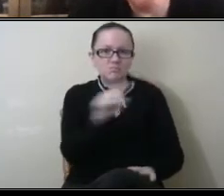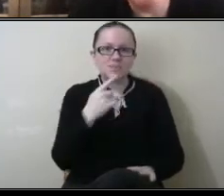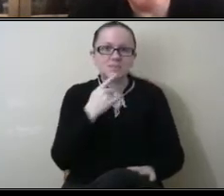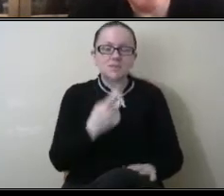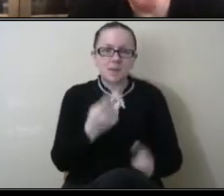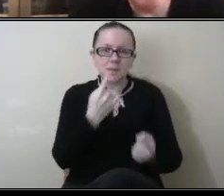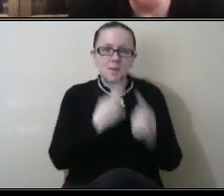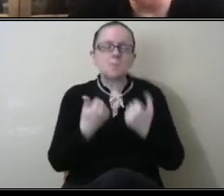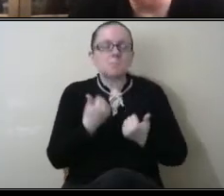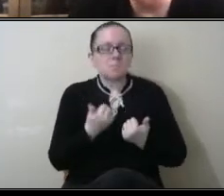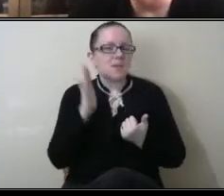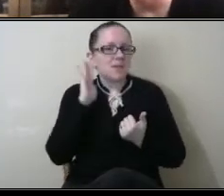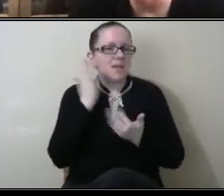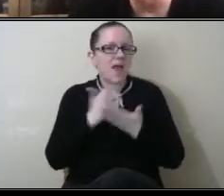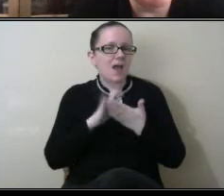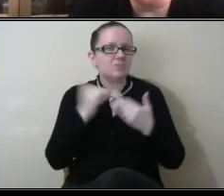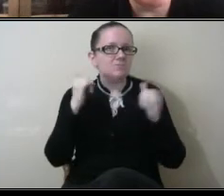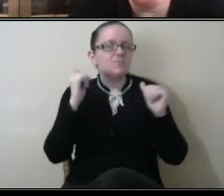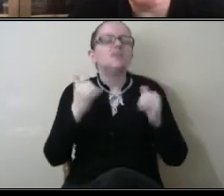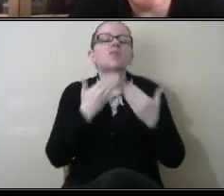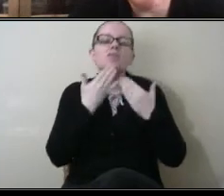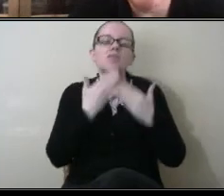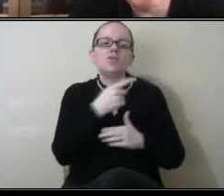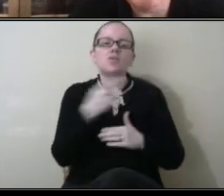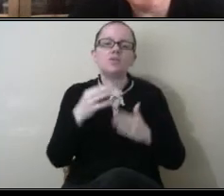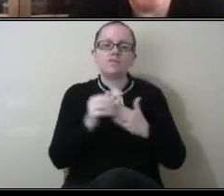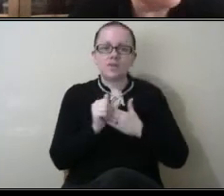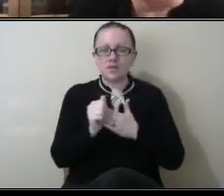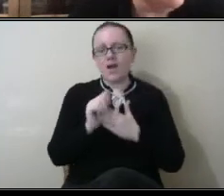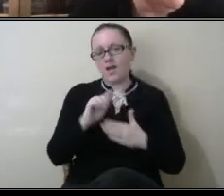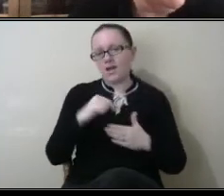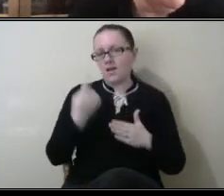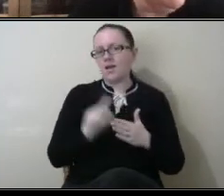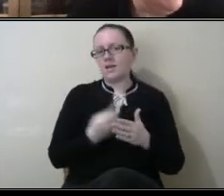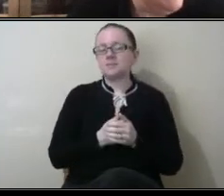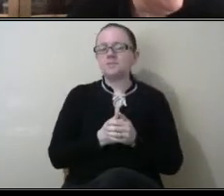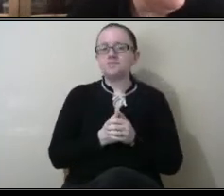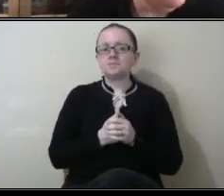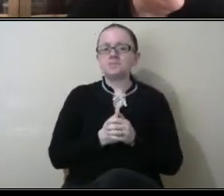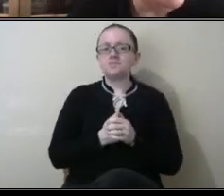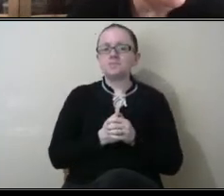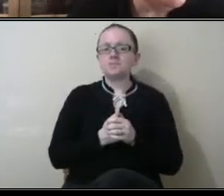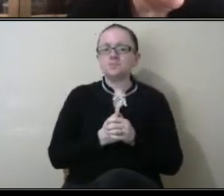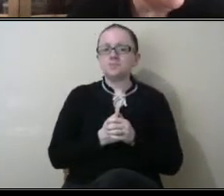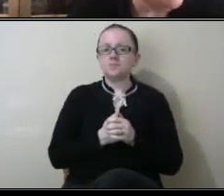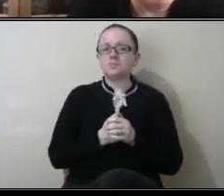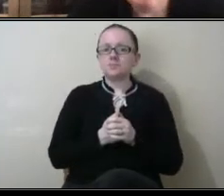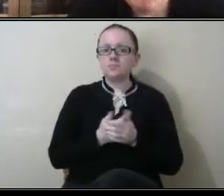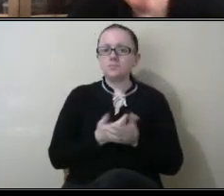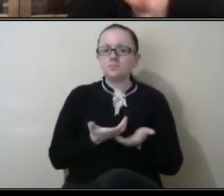um thank you for your guidance on on sort of working through this with us um and really hope to